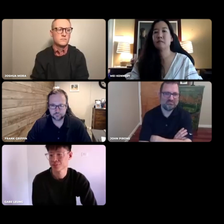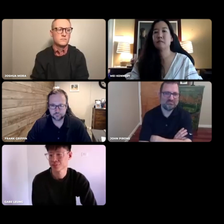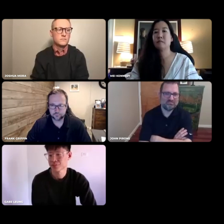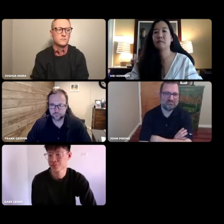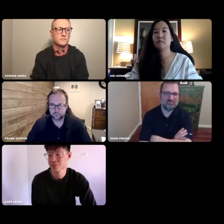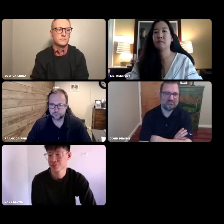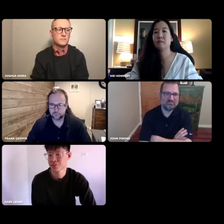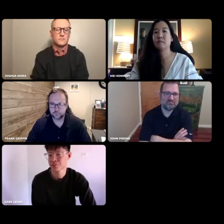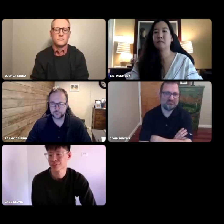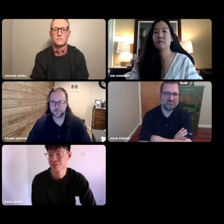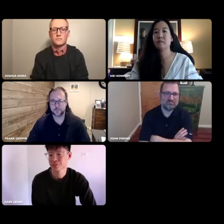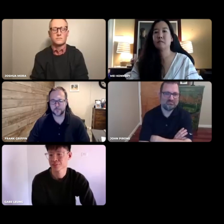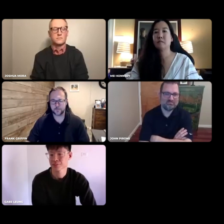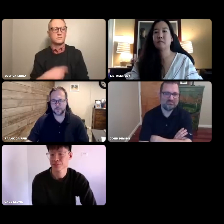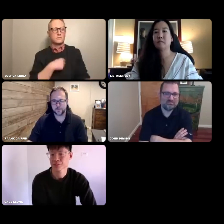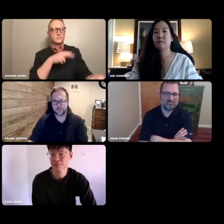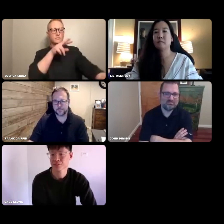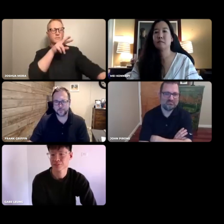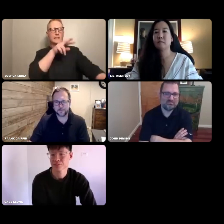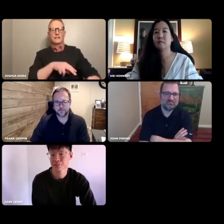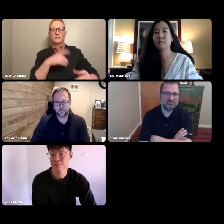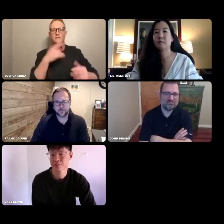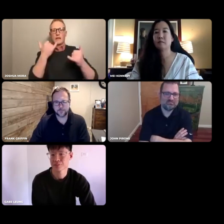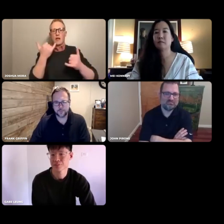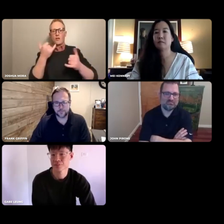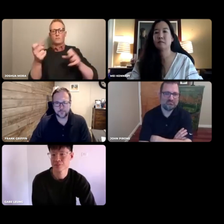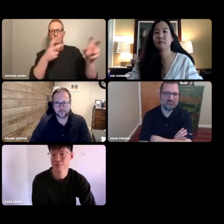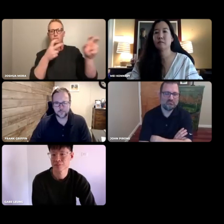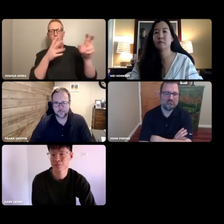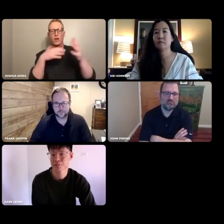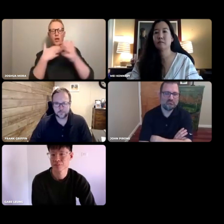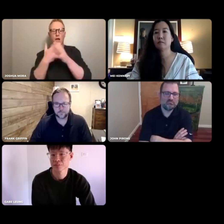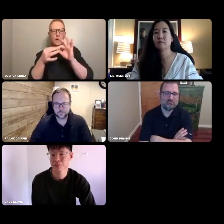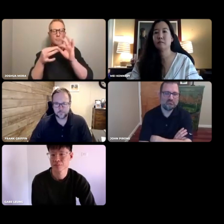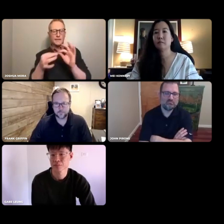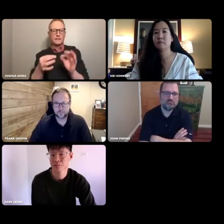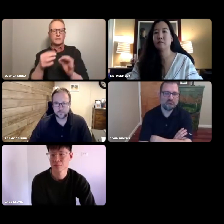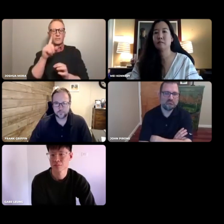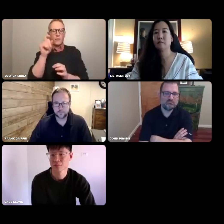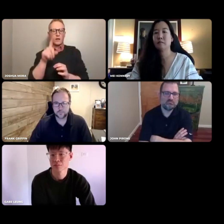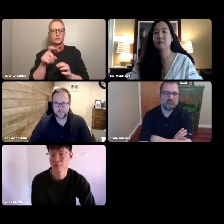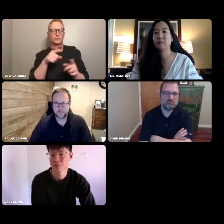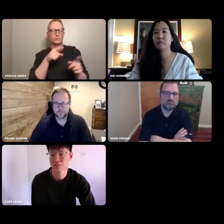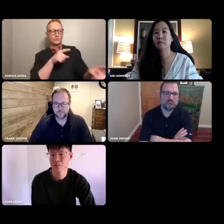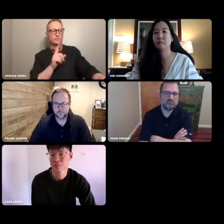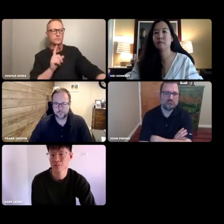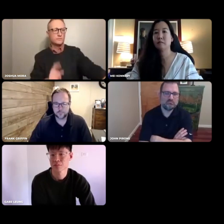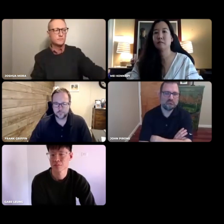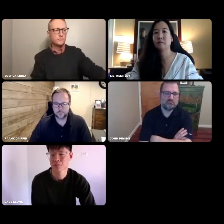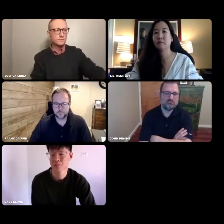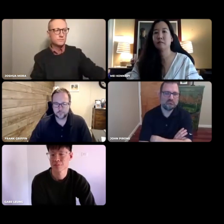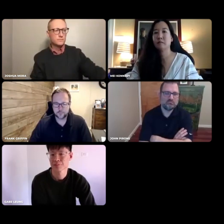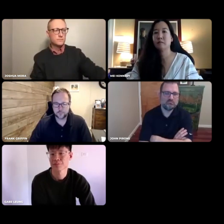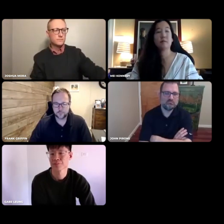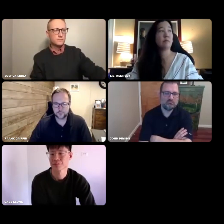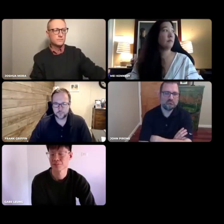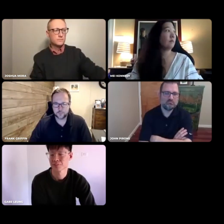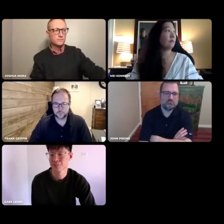I'm looking at the comment box again.